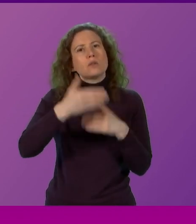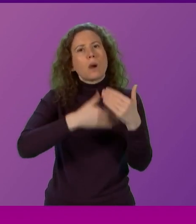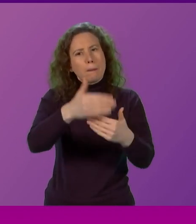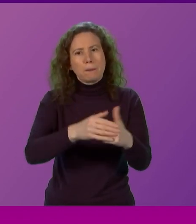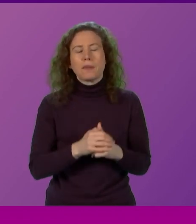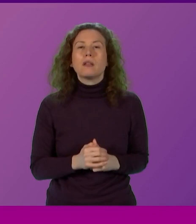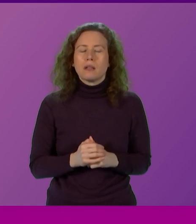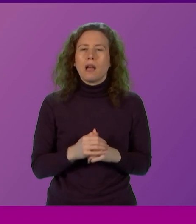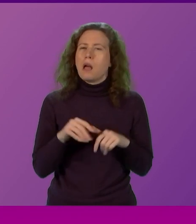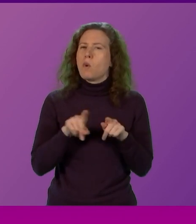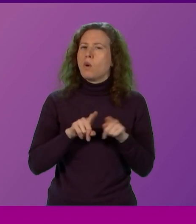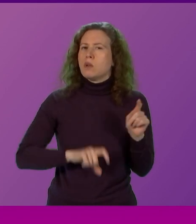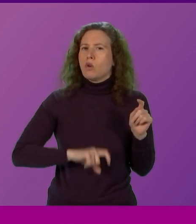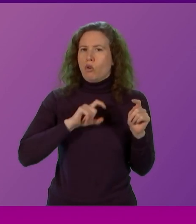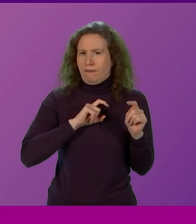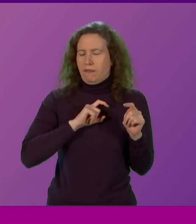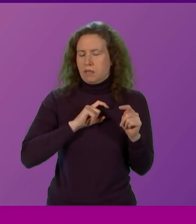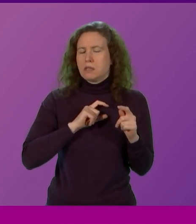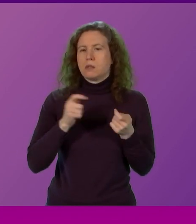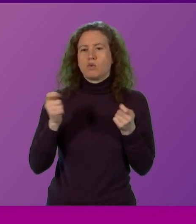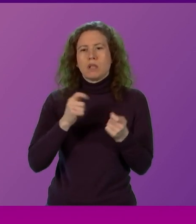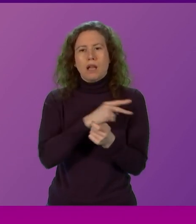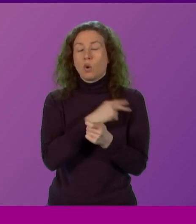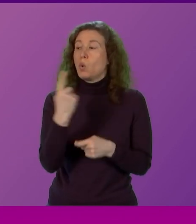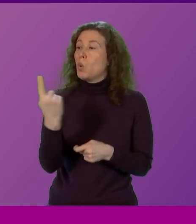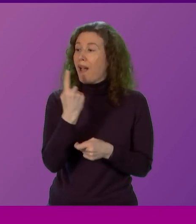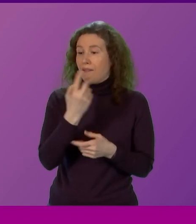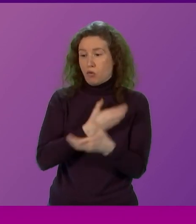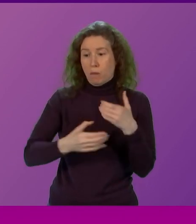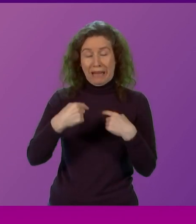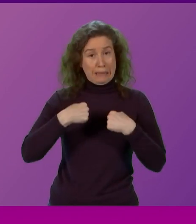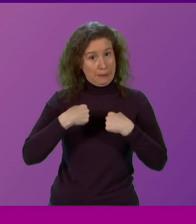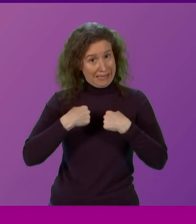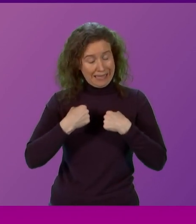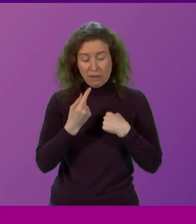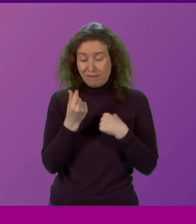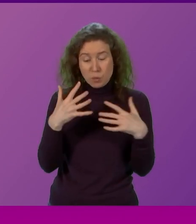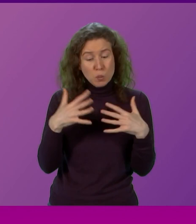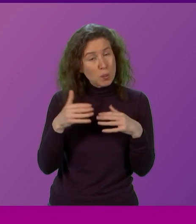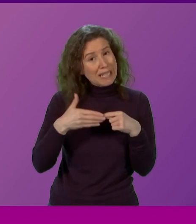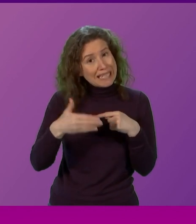I am also confident that whoever stands here in my place in just a few weeks’ time will